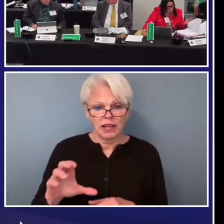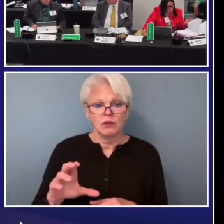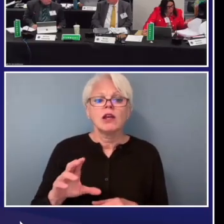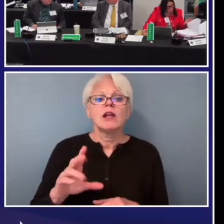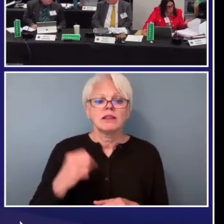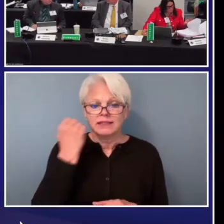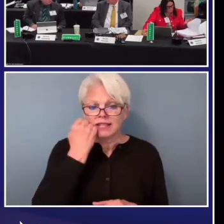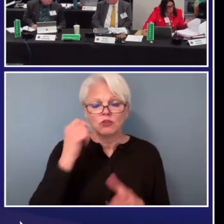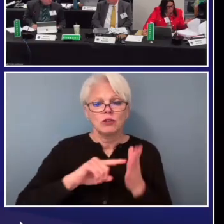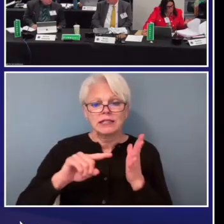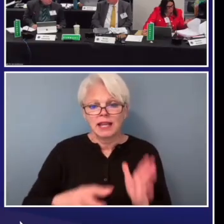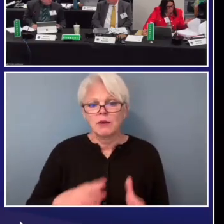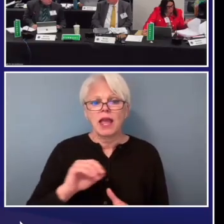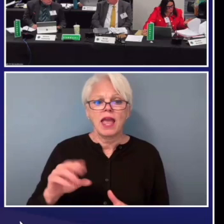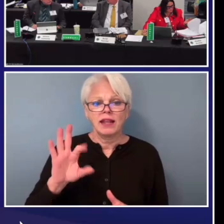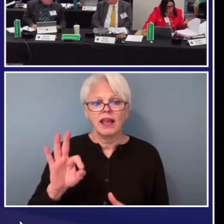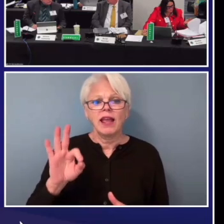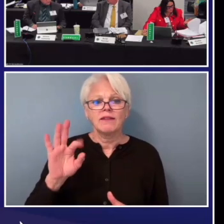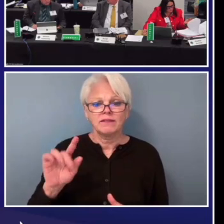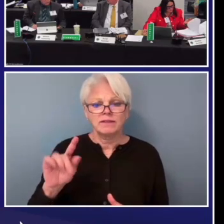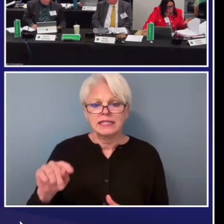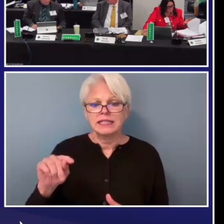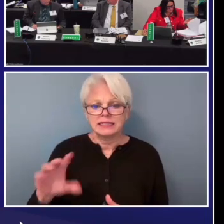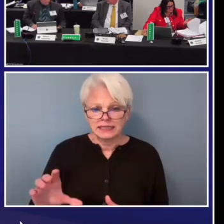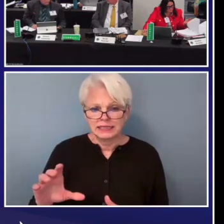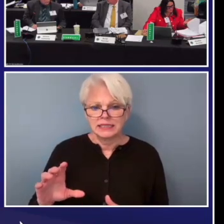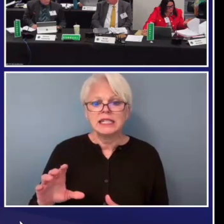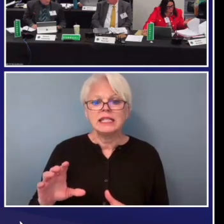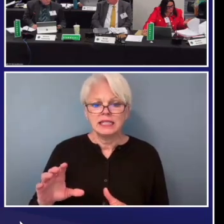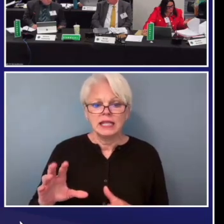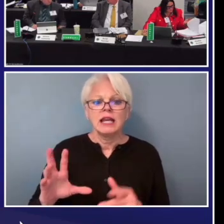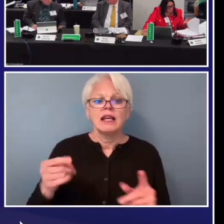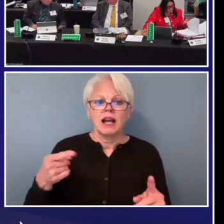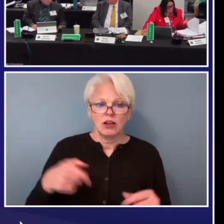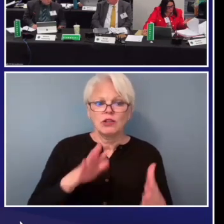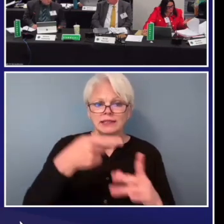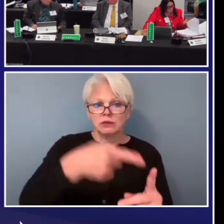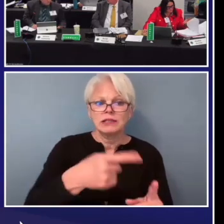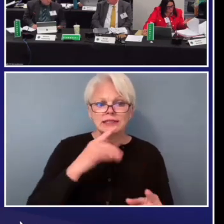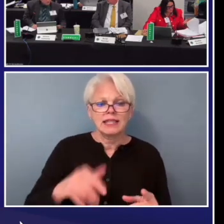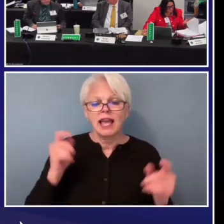the Federal Trade Commission, that addressed just this and pointed out that a board, a regulatory board in